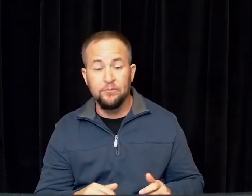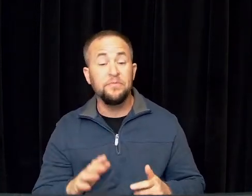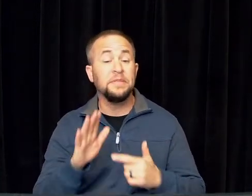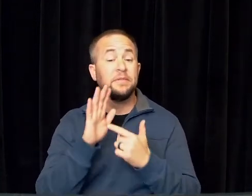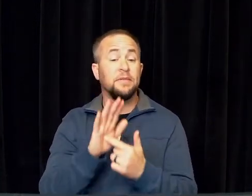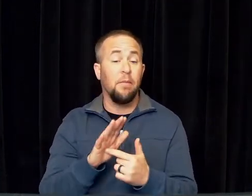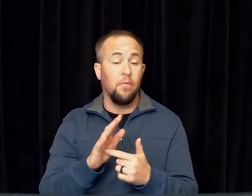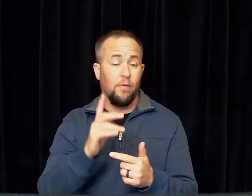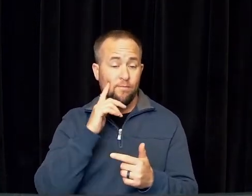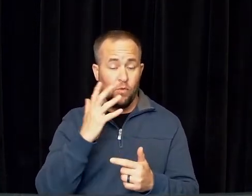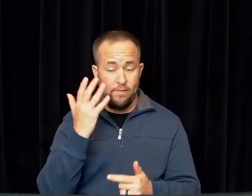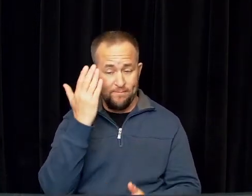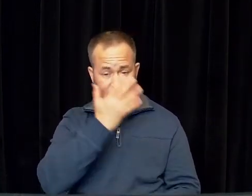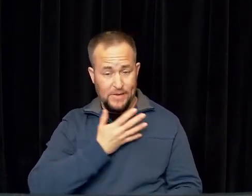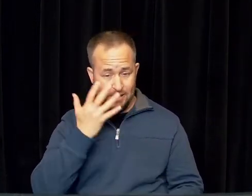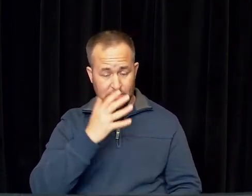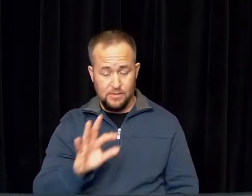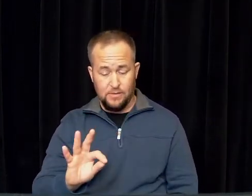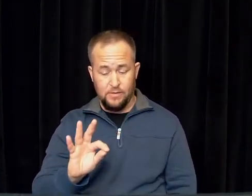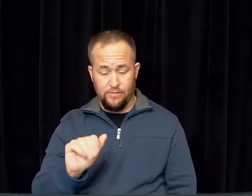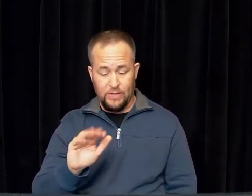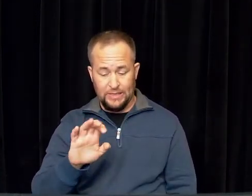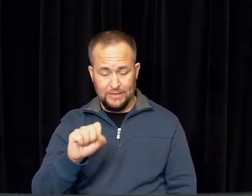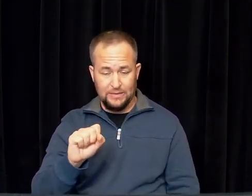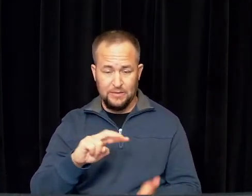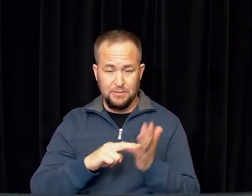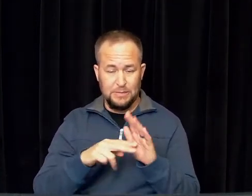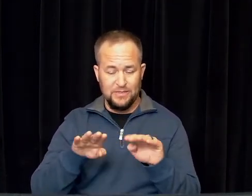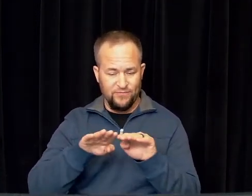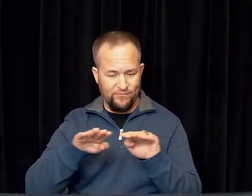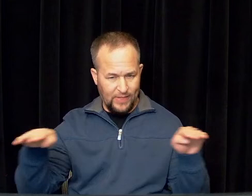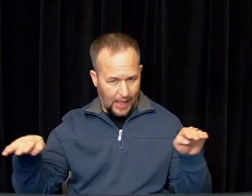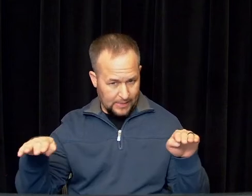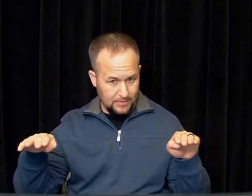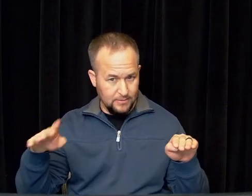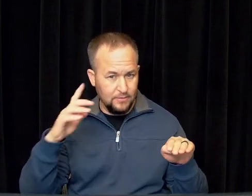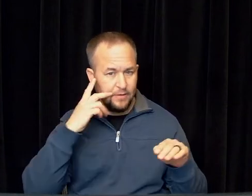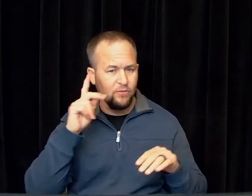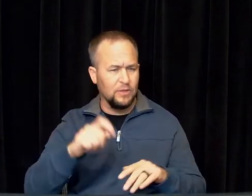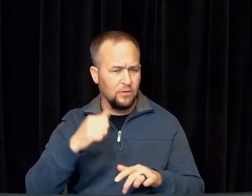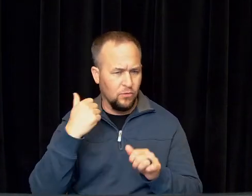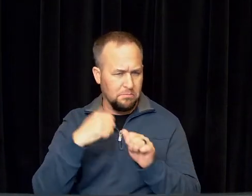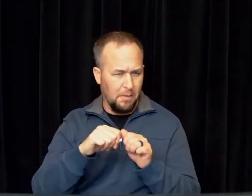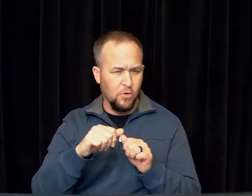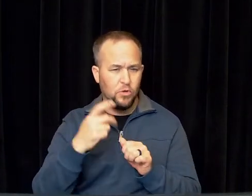our faces, remember faces mean flat surfaces. If you need to give yourself a reminder, the bases